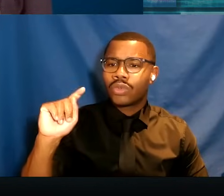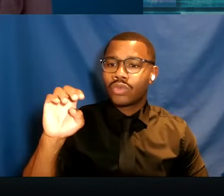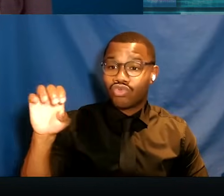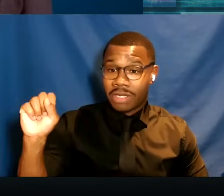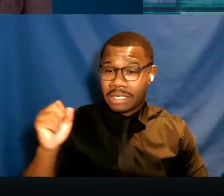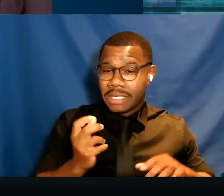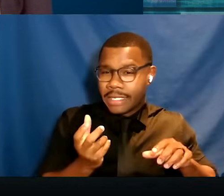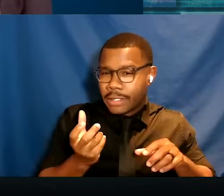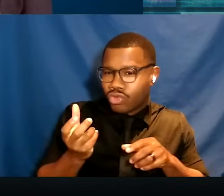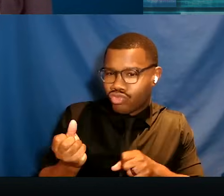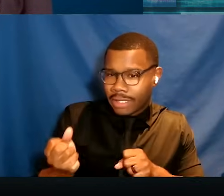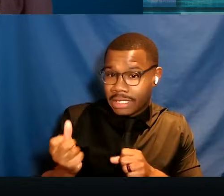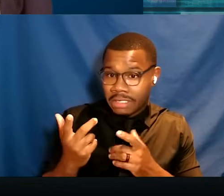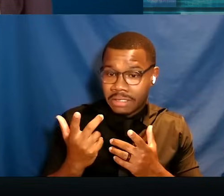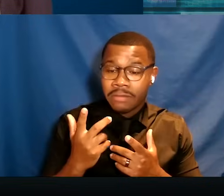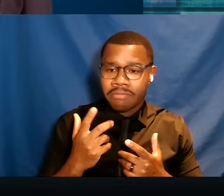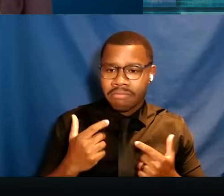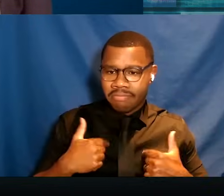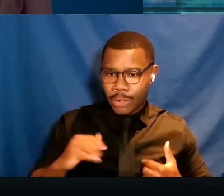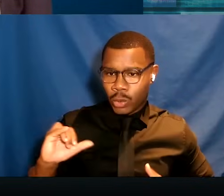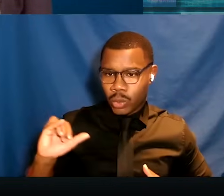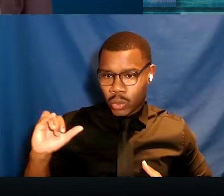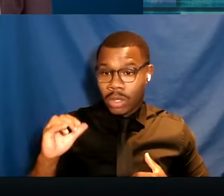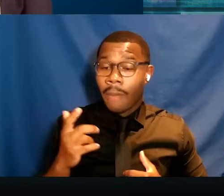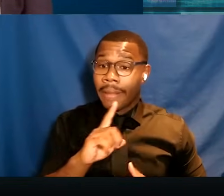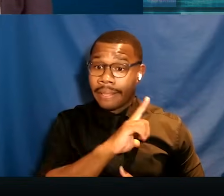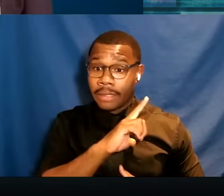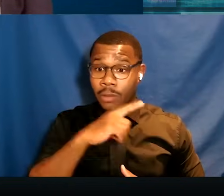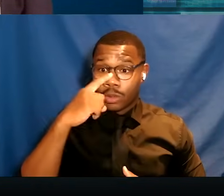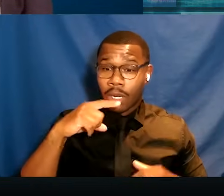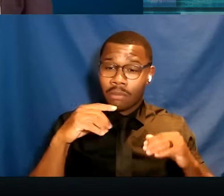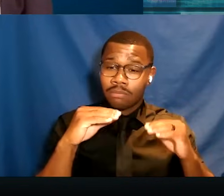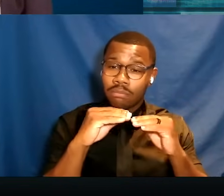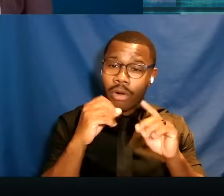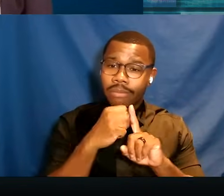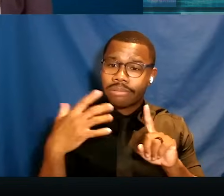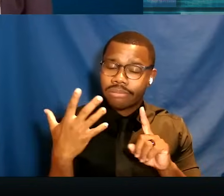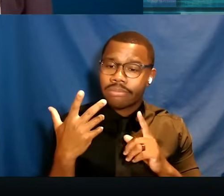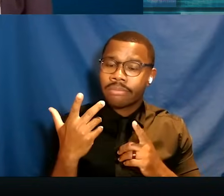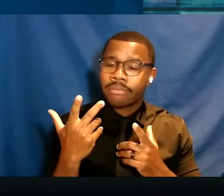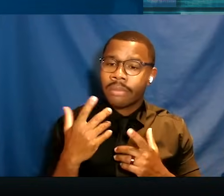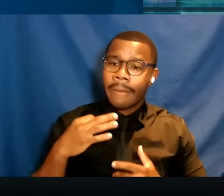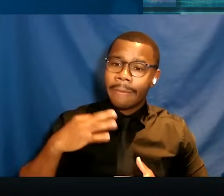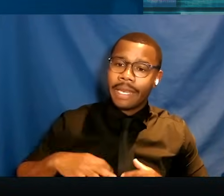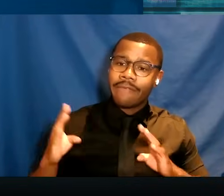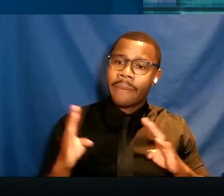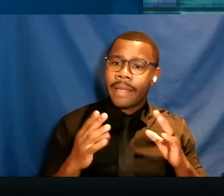And so Linda, I don't know if you wanna maybe talk about the significance of the benefit plan funding increase for members? Yeah, absolutely.